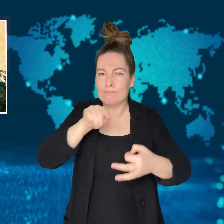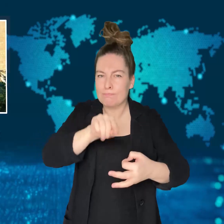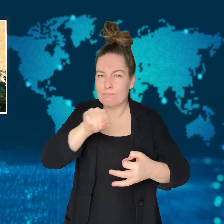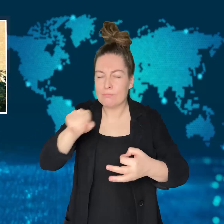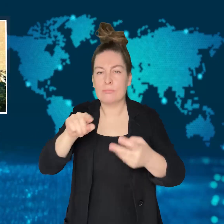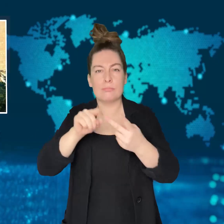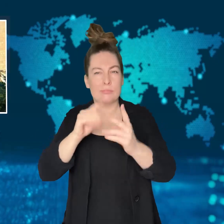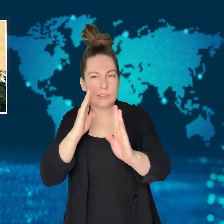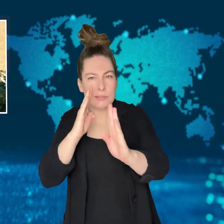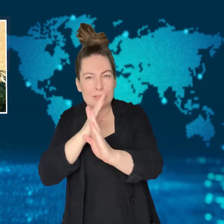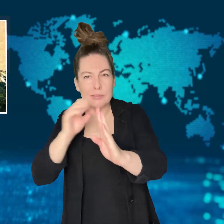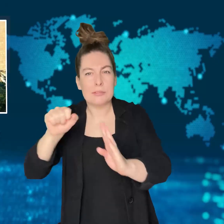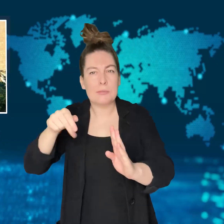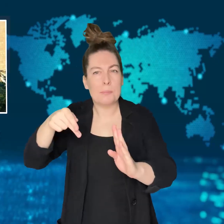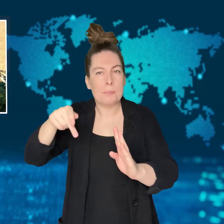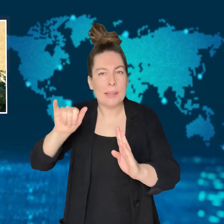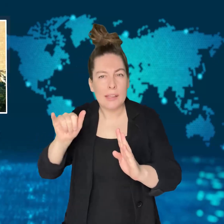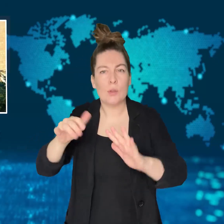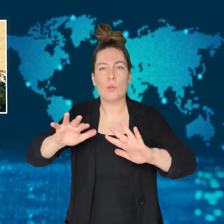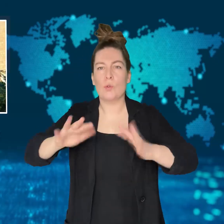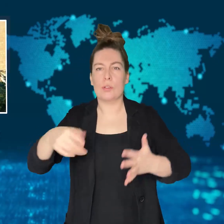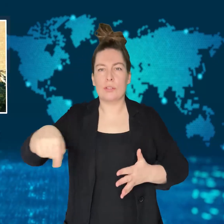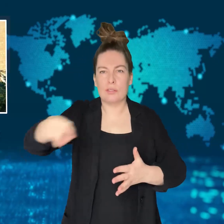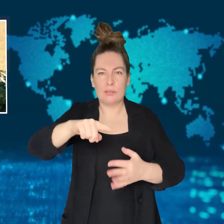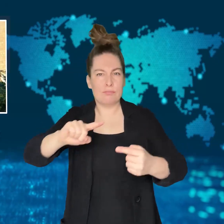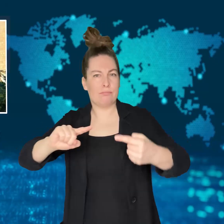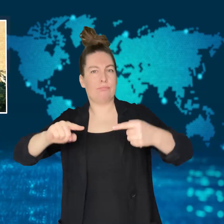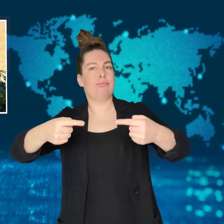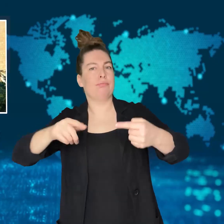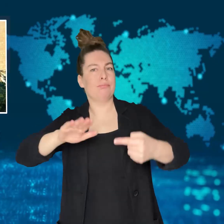the country's combat against crimes such as terrorism,